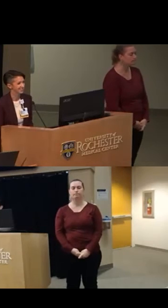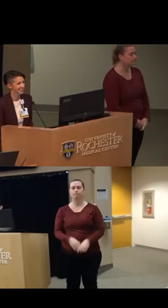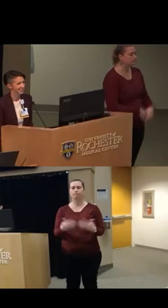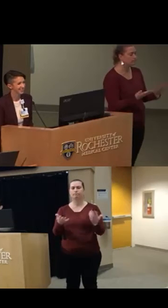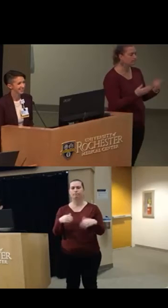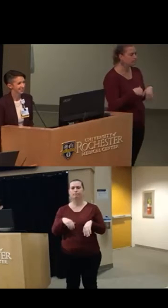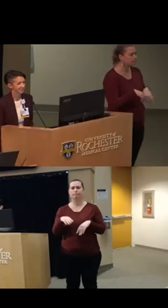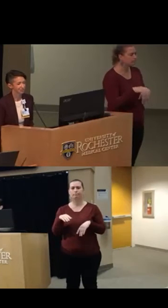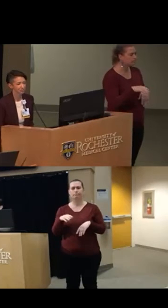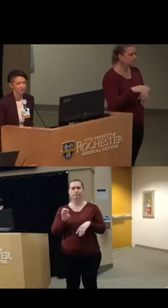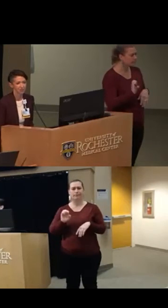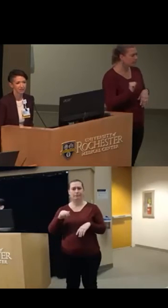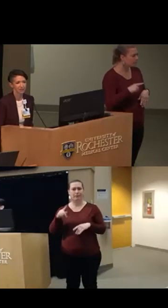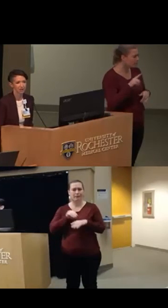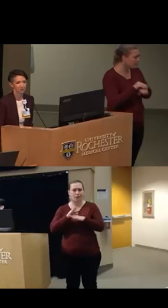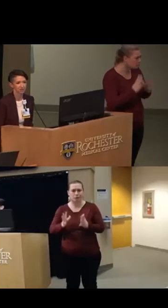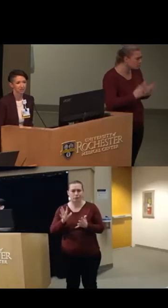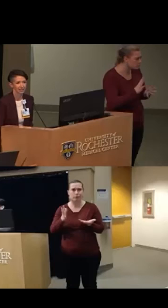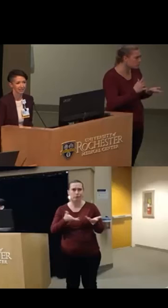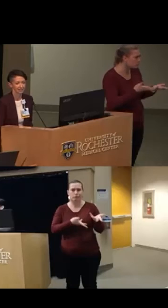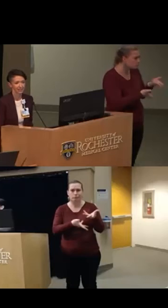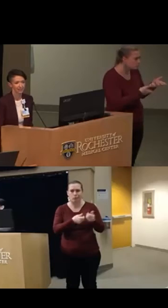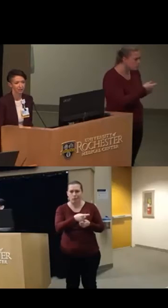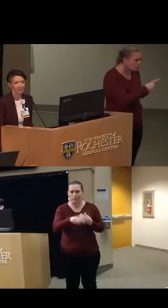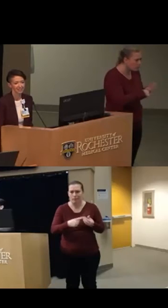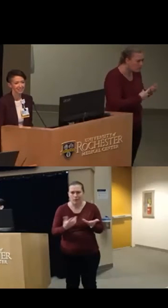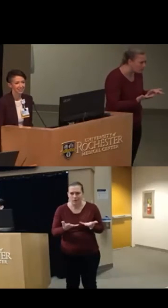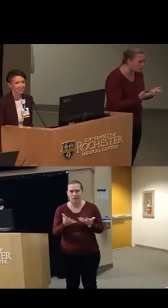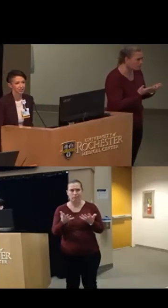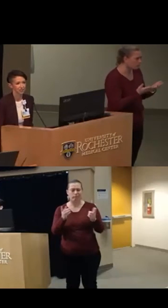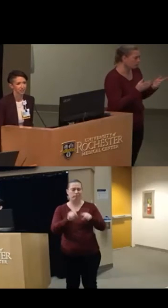a day their first appointment May be working with an adolescent and their parent trying to